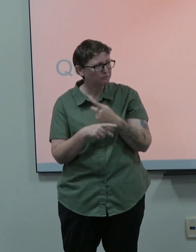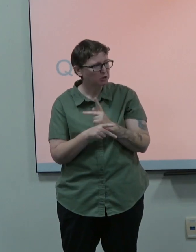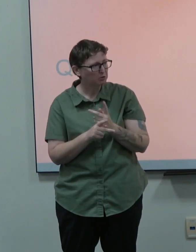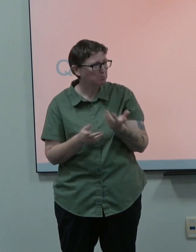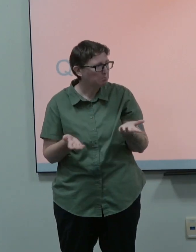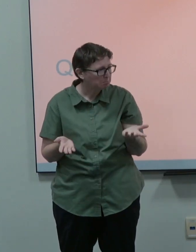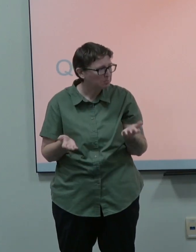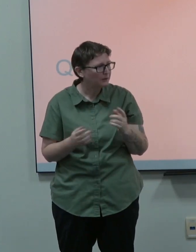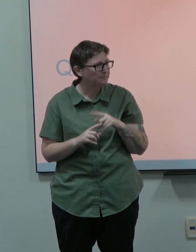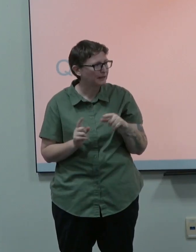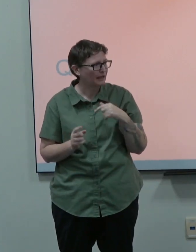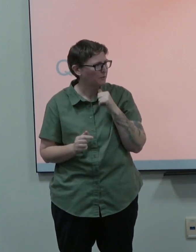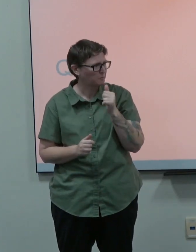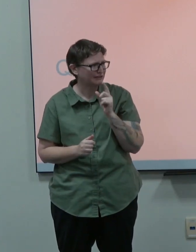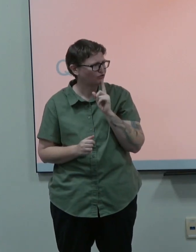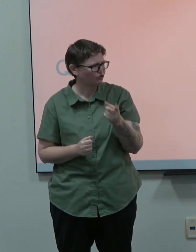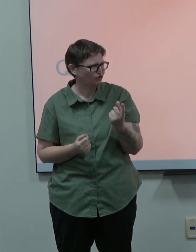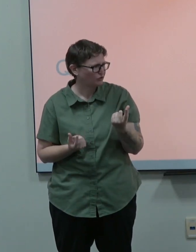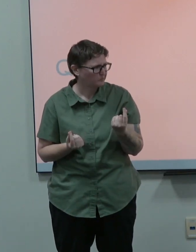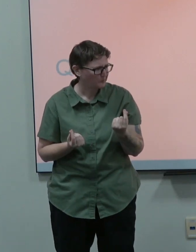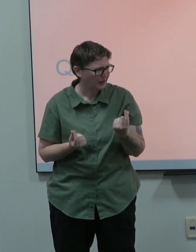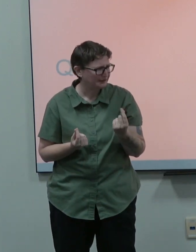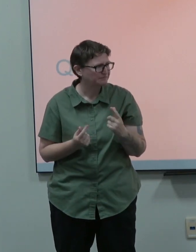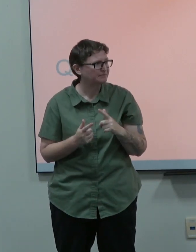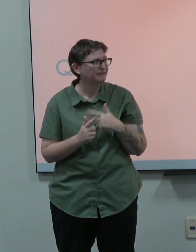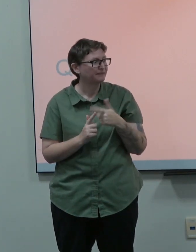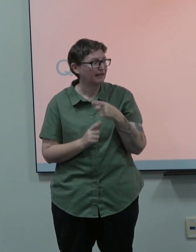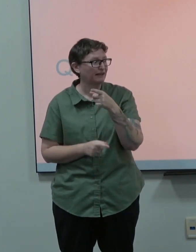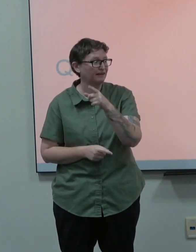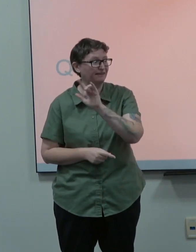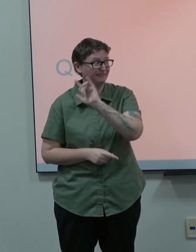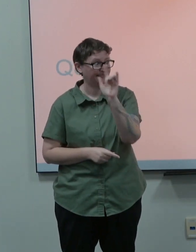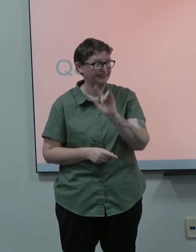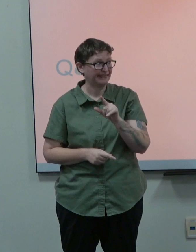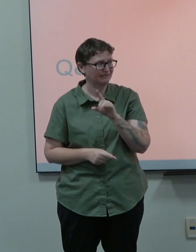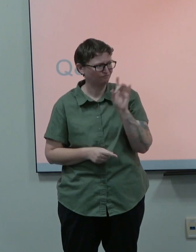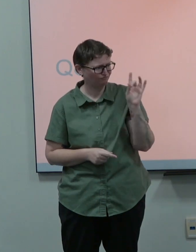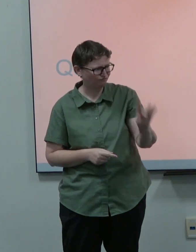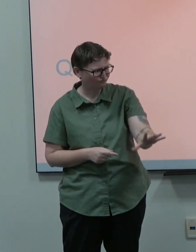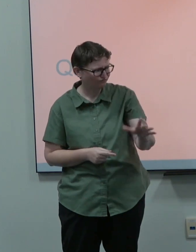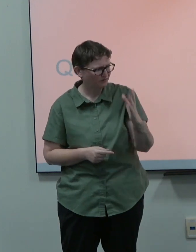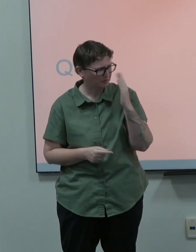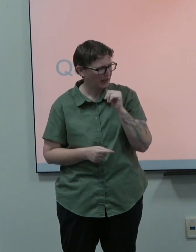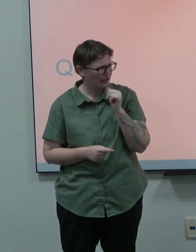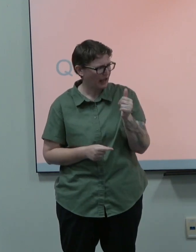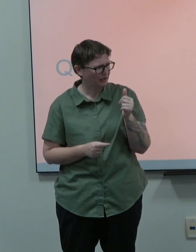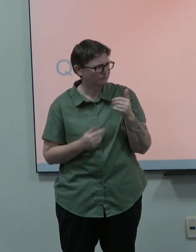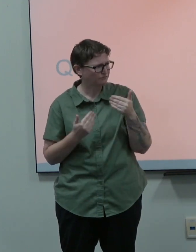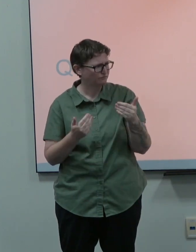or making a specific product. I was not sure what. And then Liz, throughout the idea of saying,